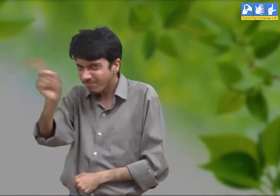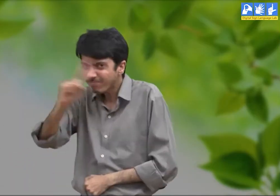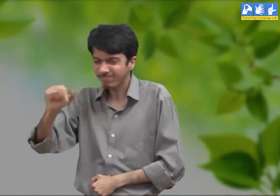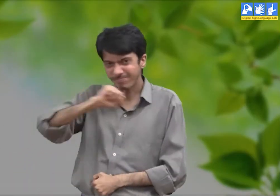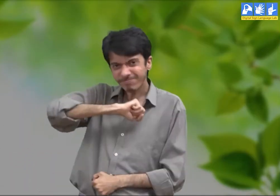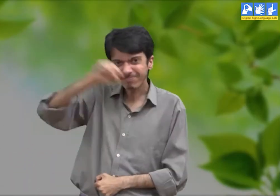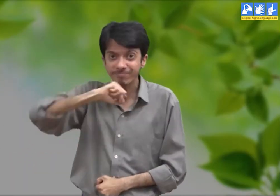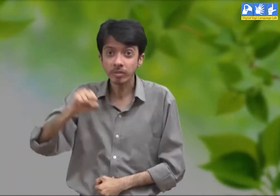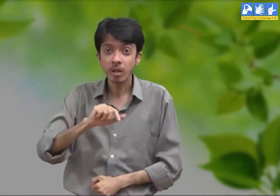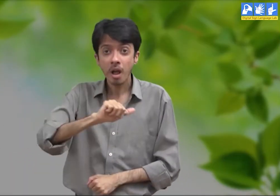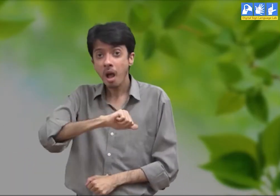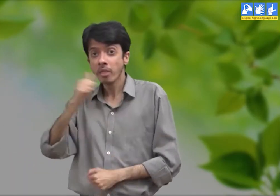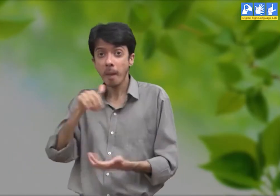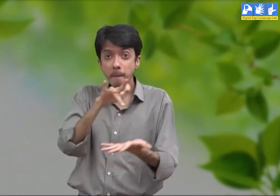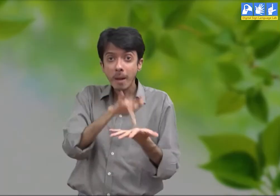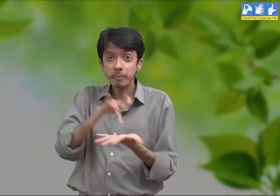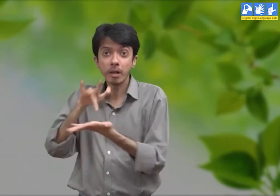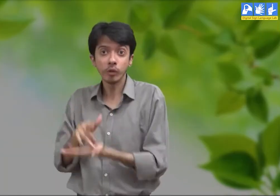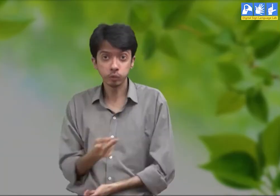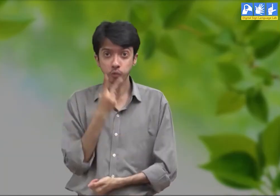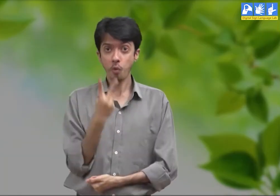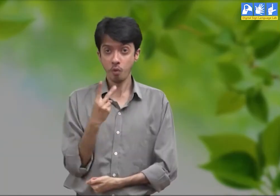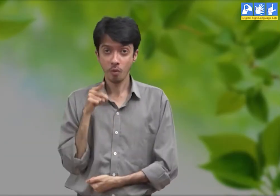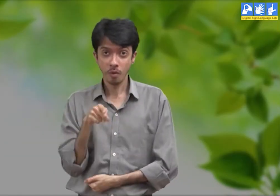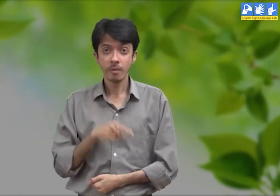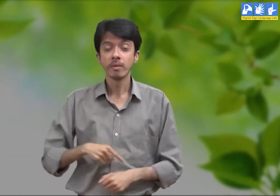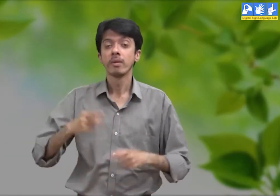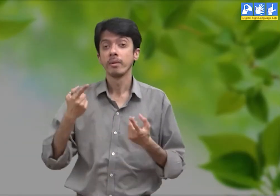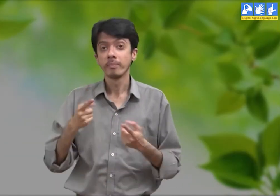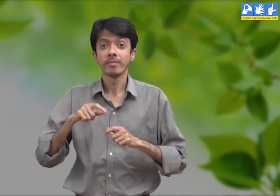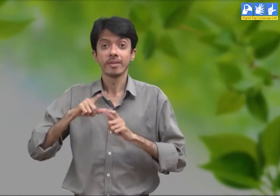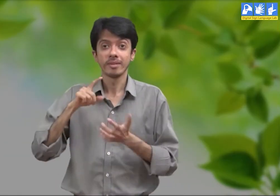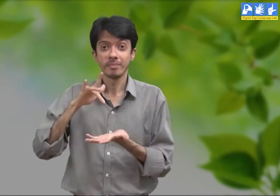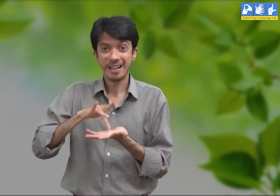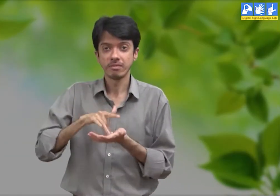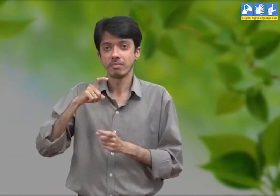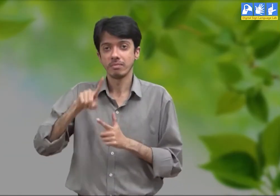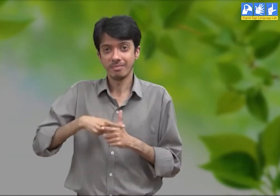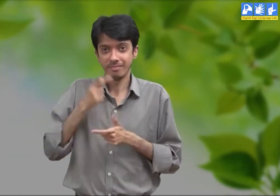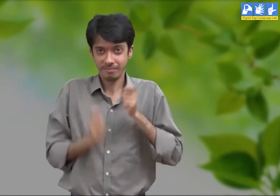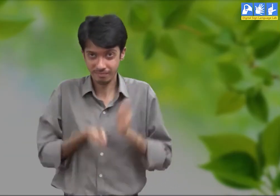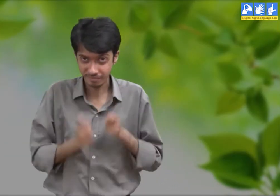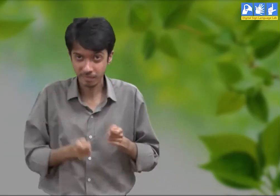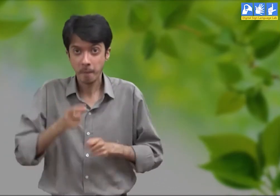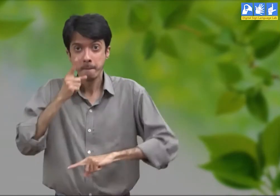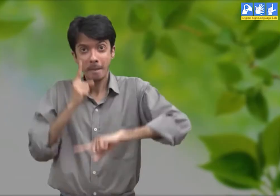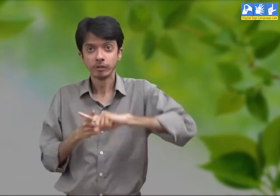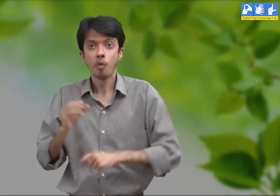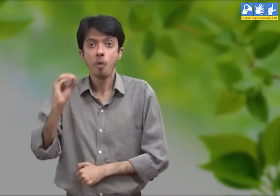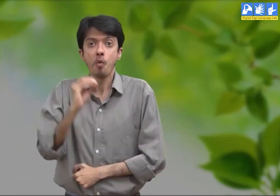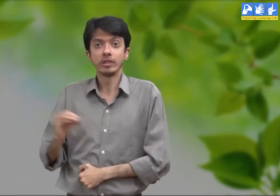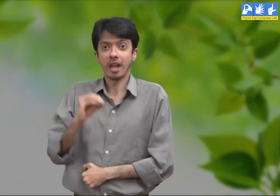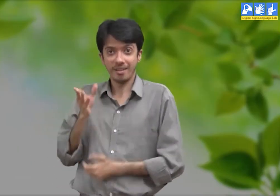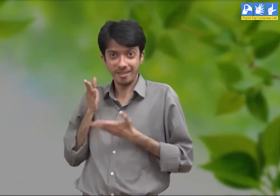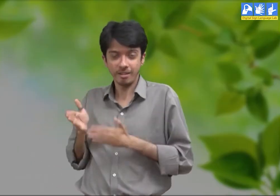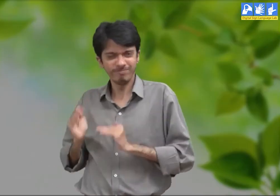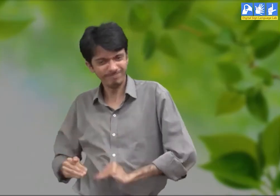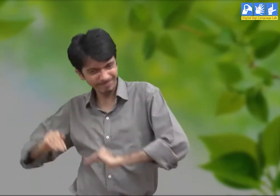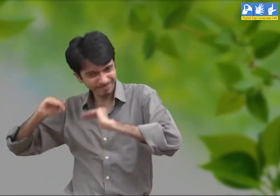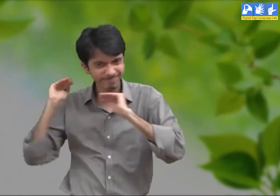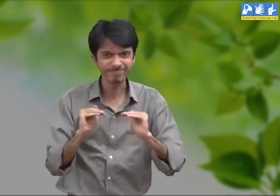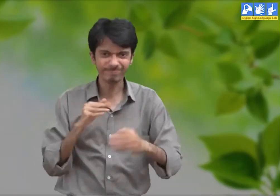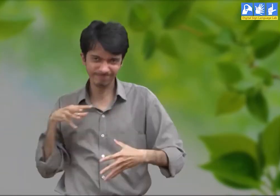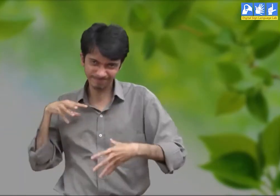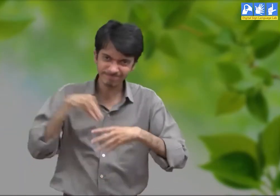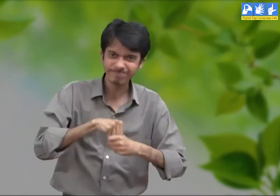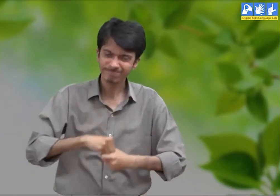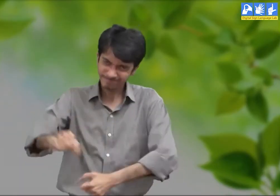The tribals protested against the action of the government and later this movement spread to Jharkhand and Orissa.